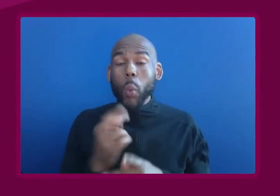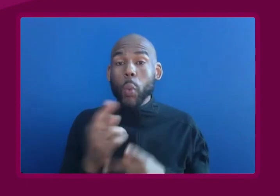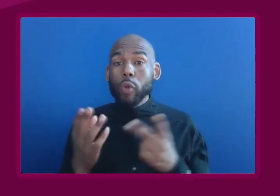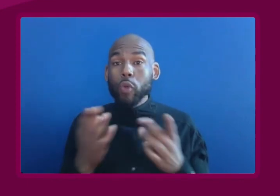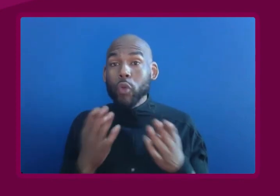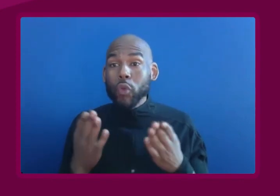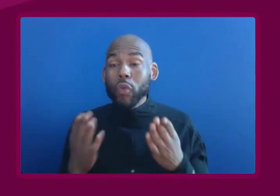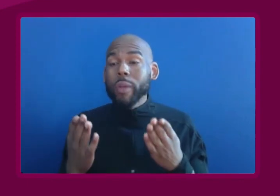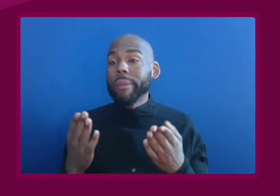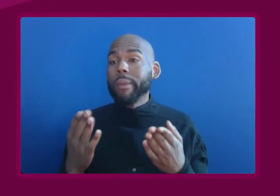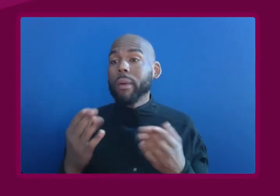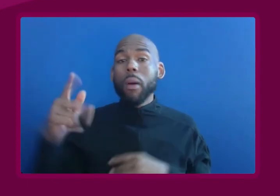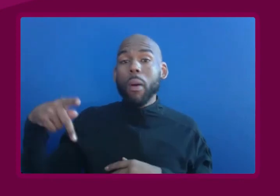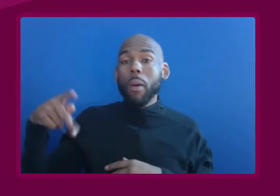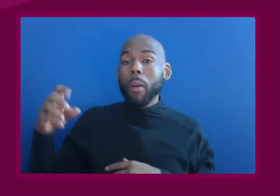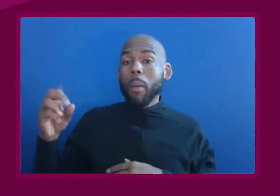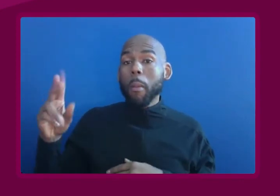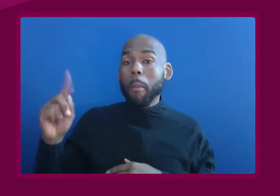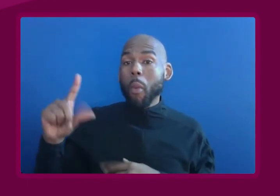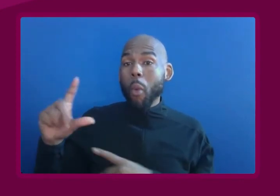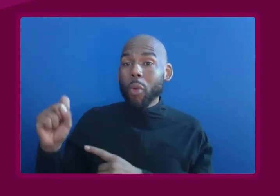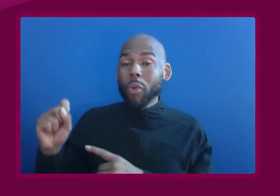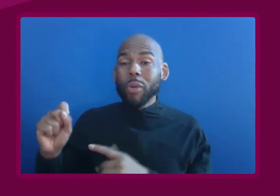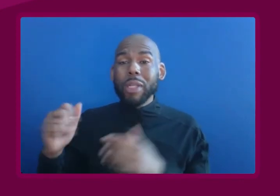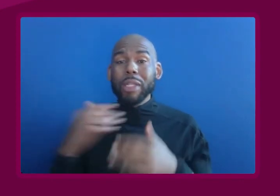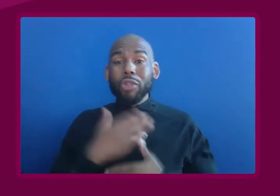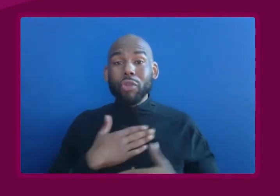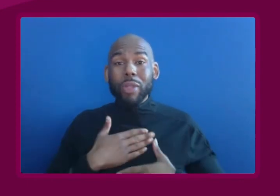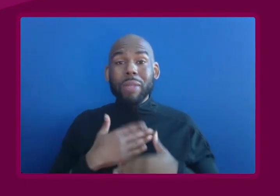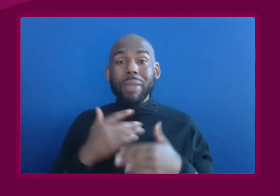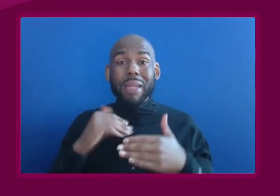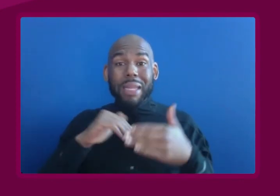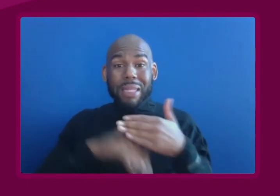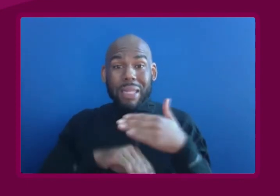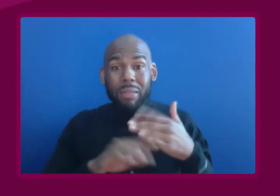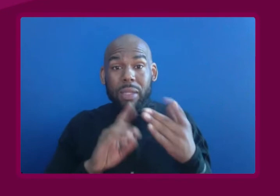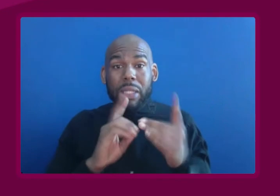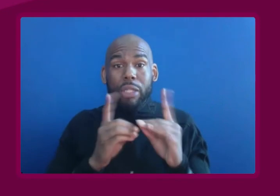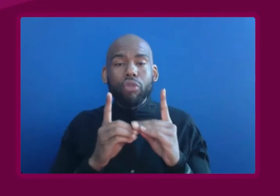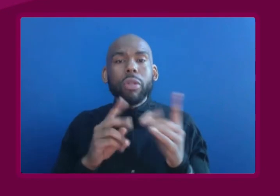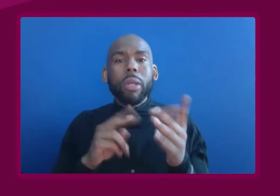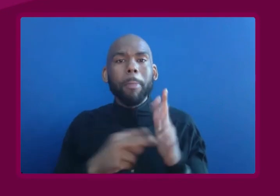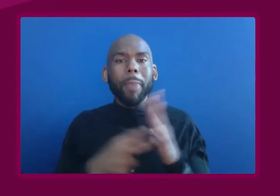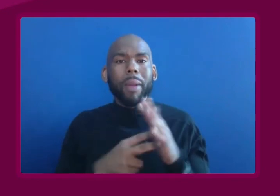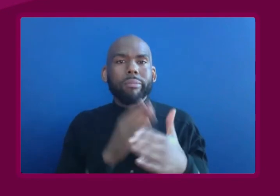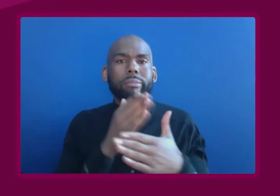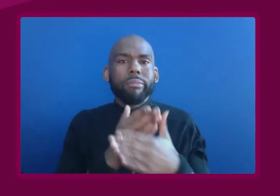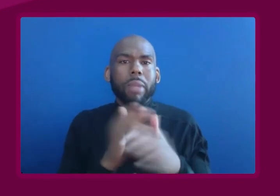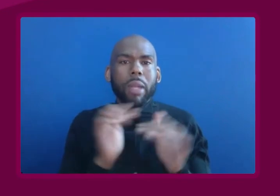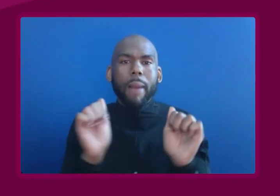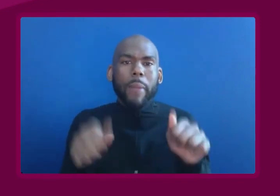portals, entertainment that is digitally accessible means that it impedes the ability for you